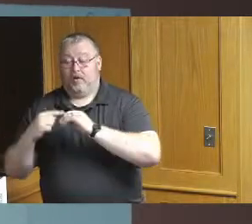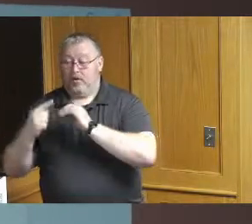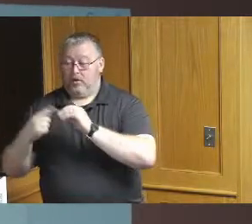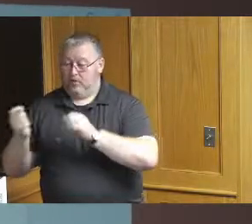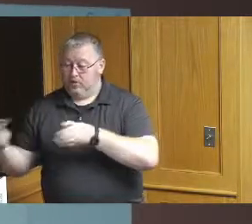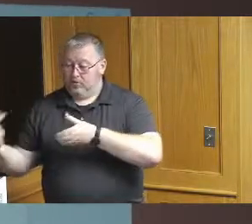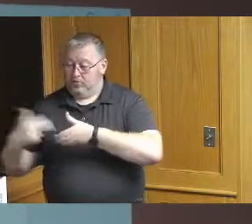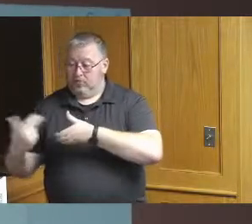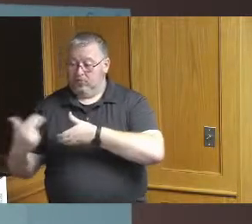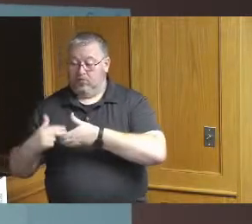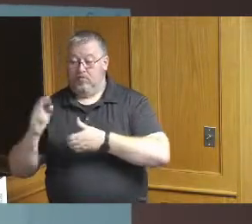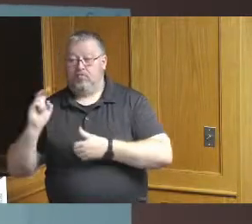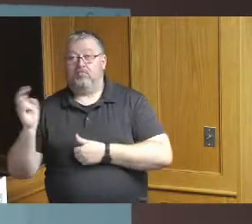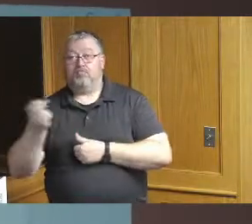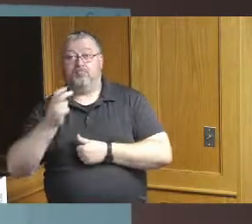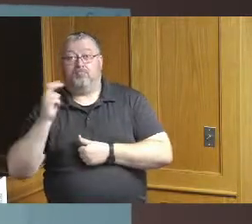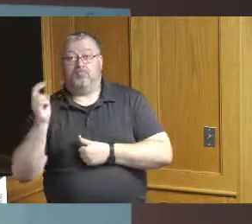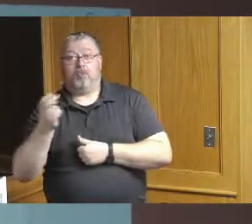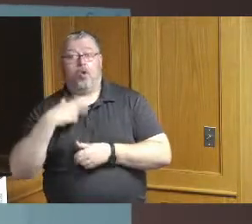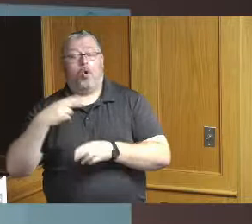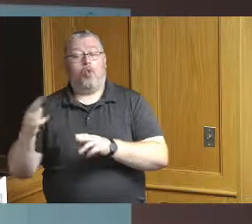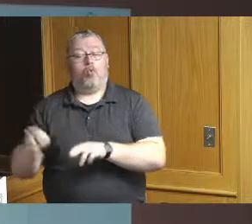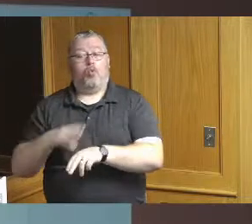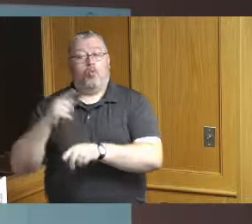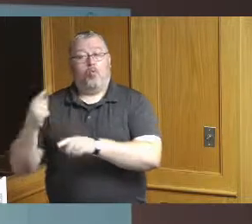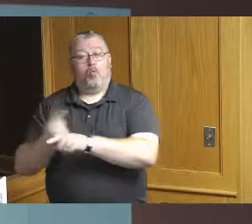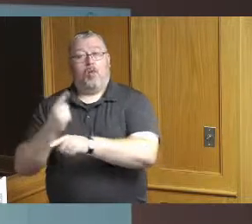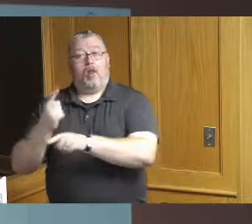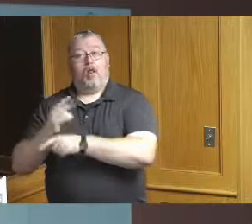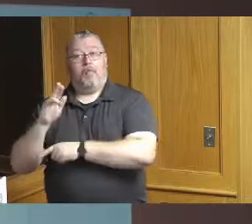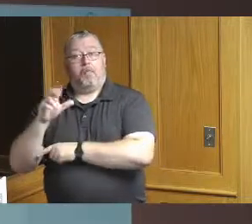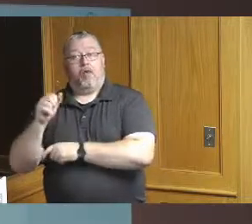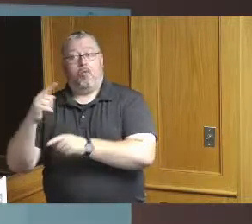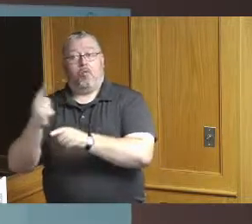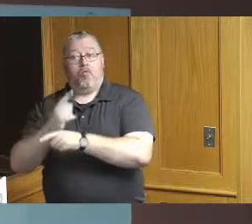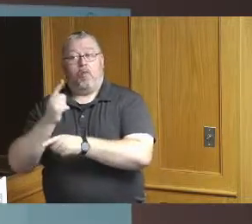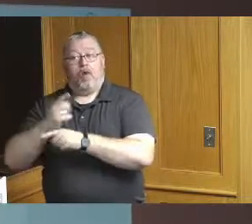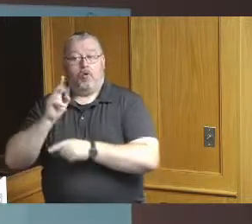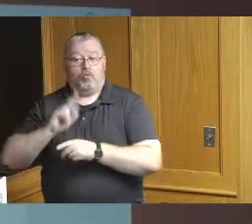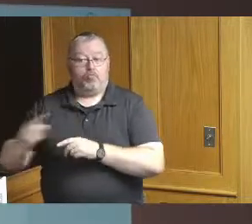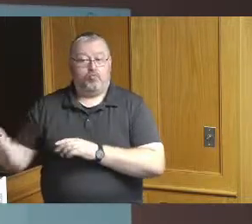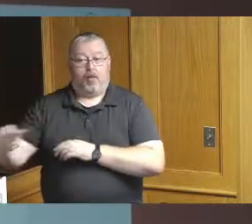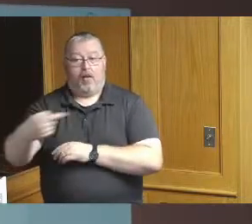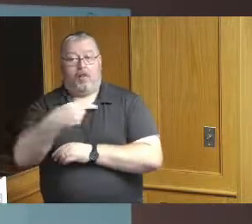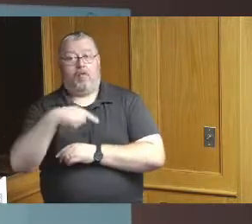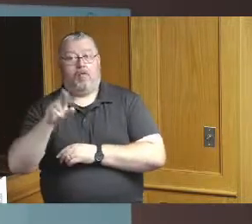upon sort of regular coaches over sorter's regular routes and a quarter to according to sorter's